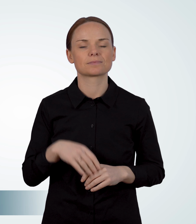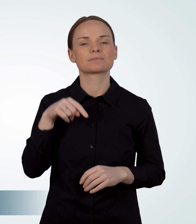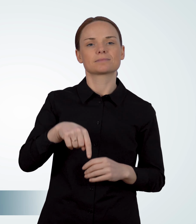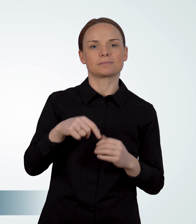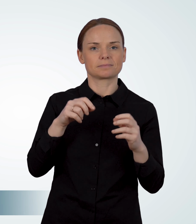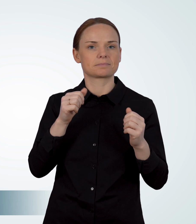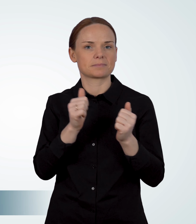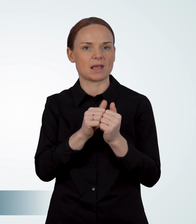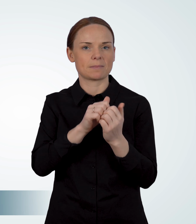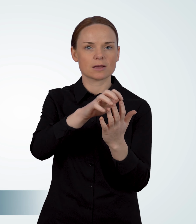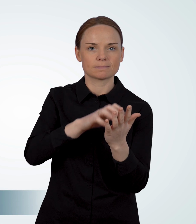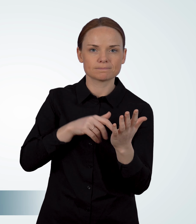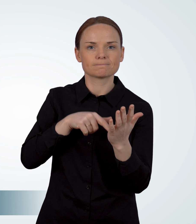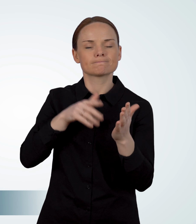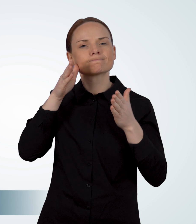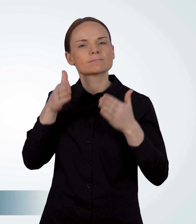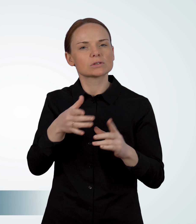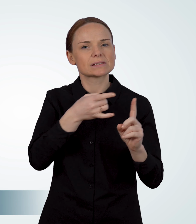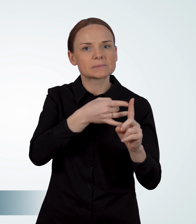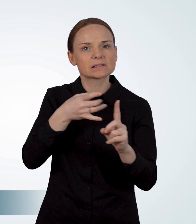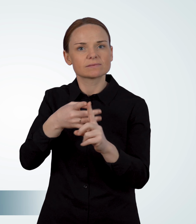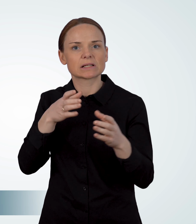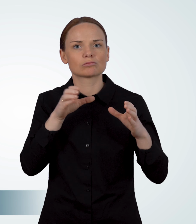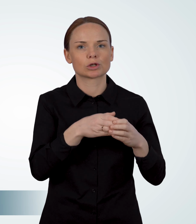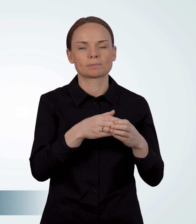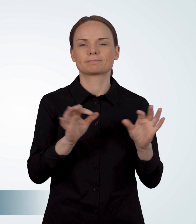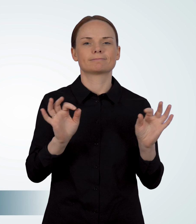The Issues Paper does not focus on particular groups of people.